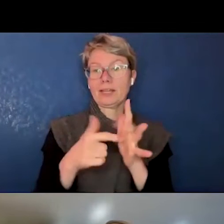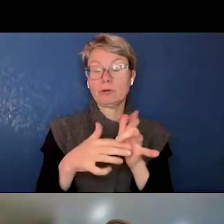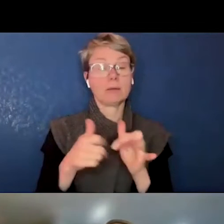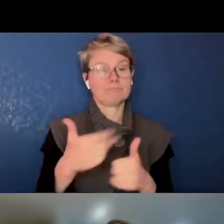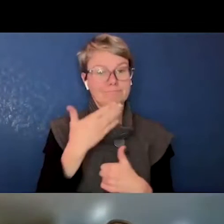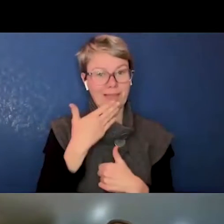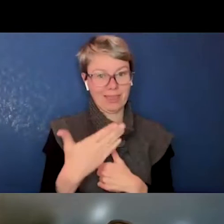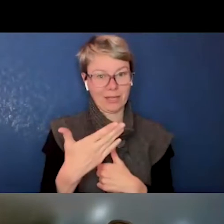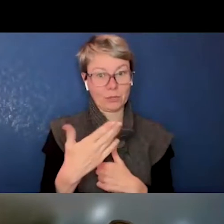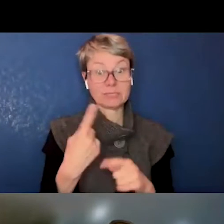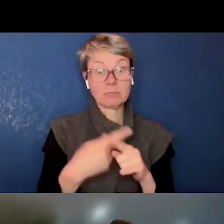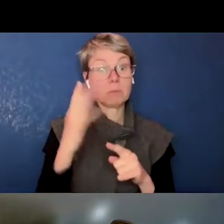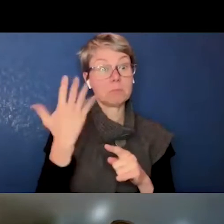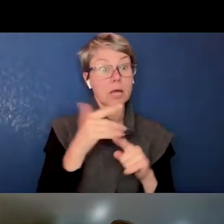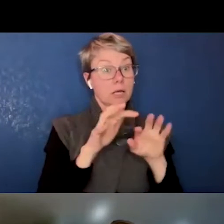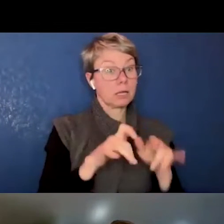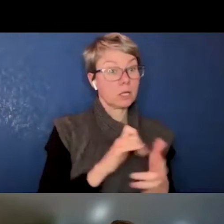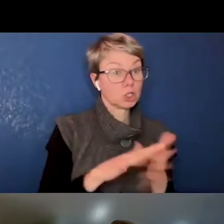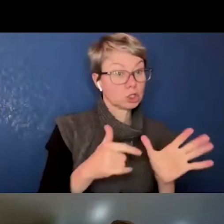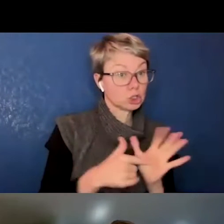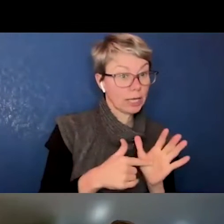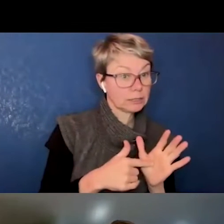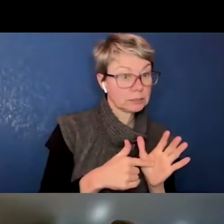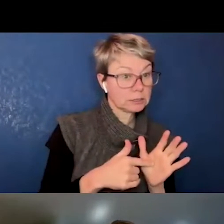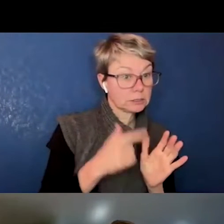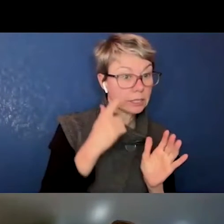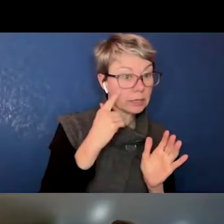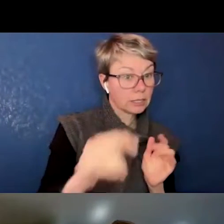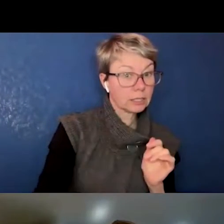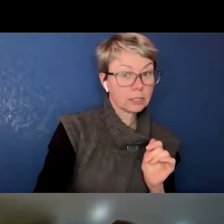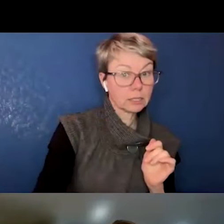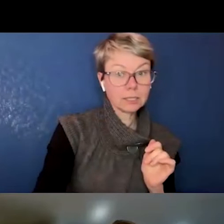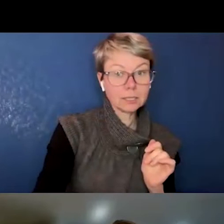was in the chat which um I'm thinking might be from um a social worker external from